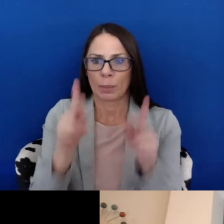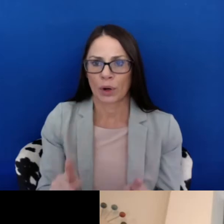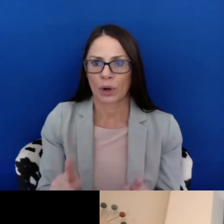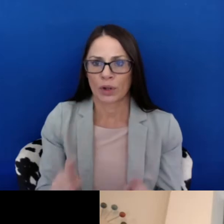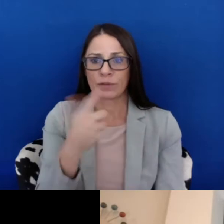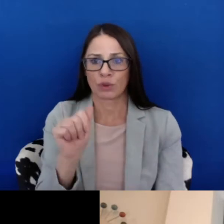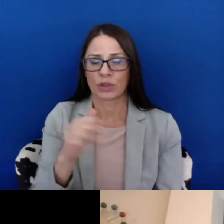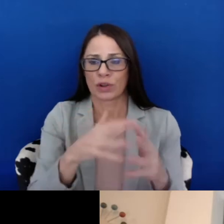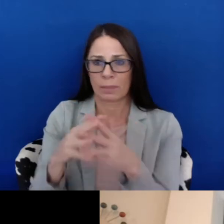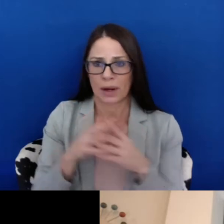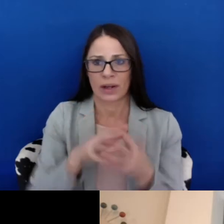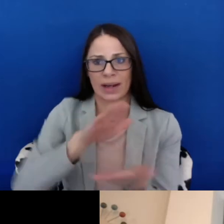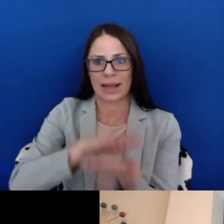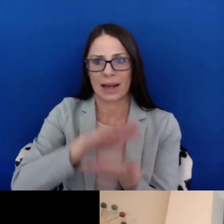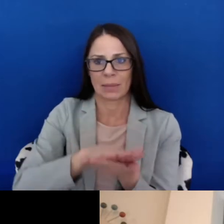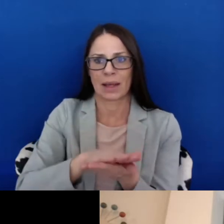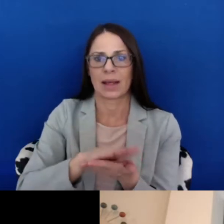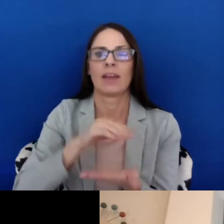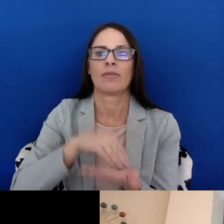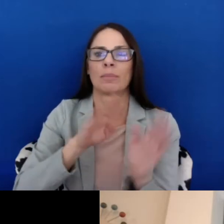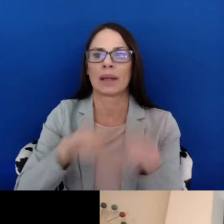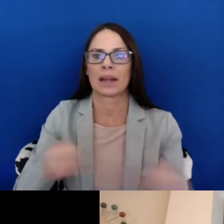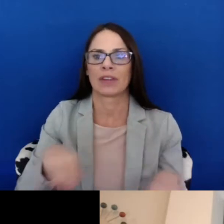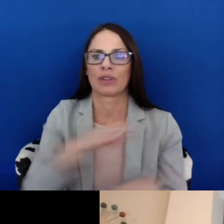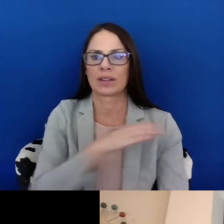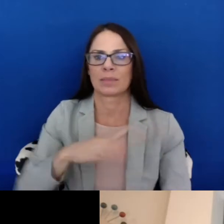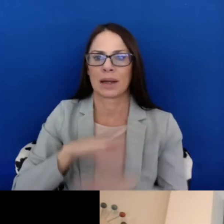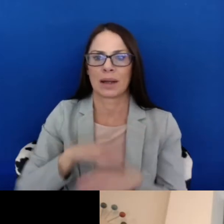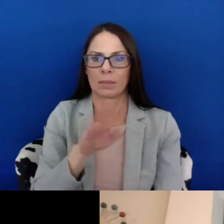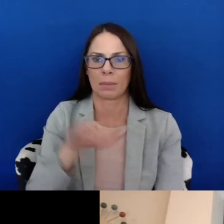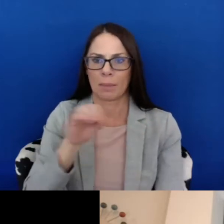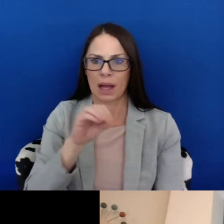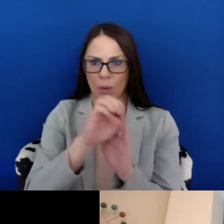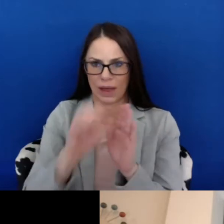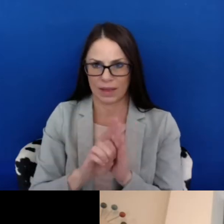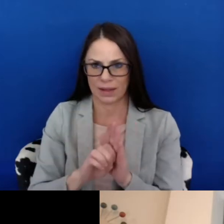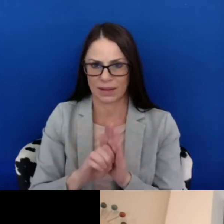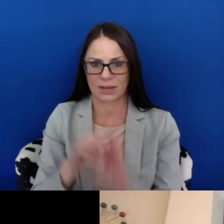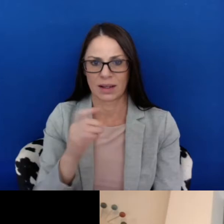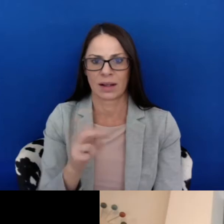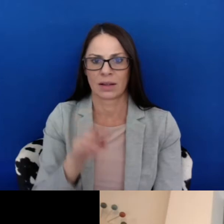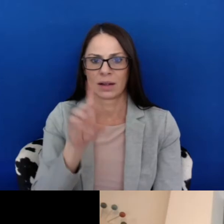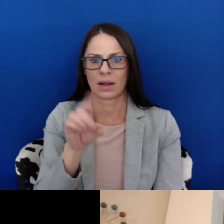American Academy of Pediatrics committee on bioethics dr Dorian says also the past chair